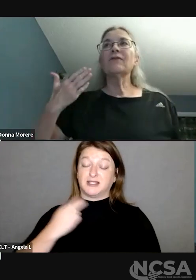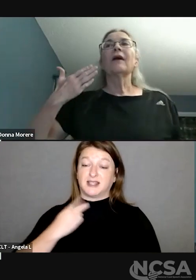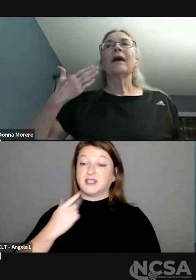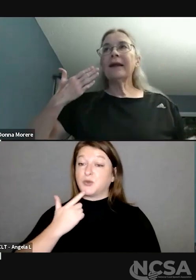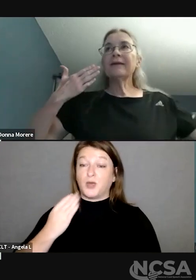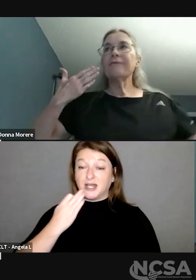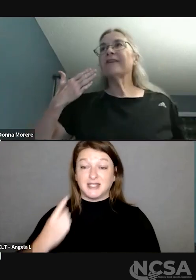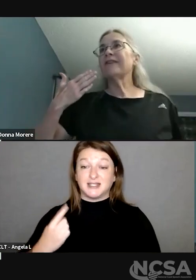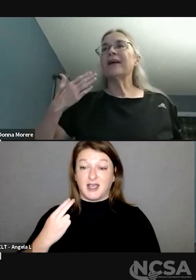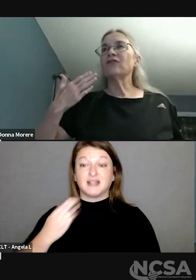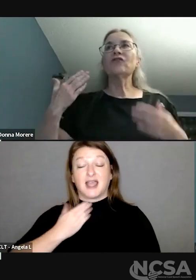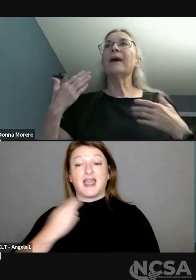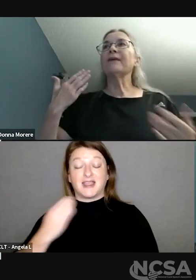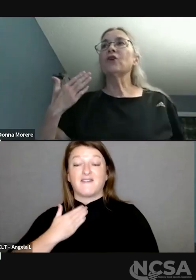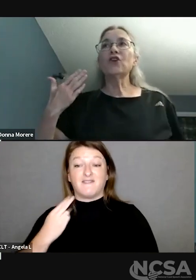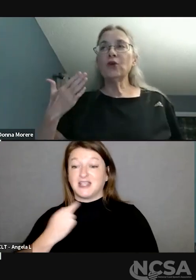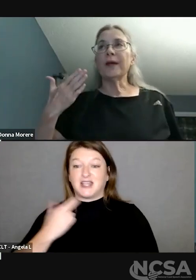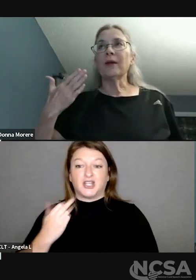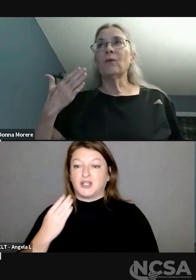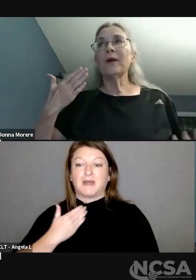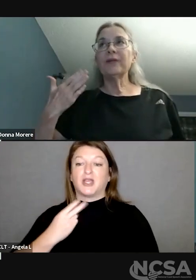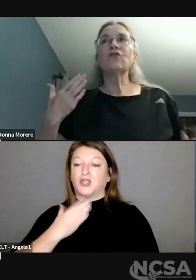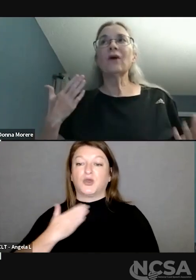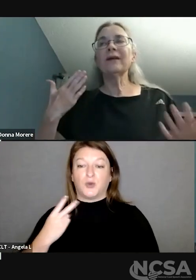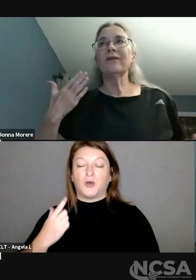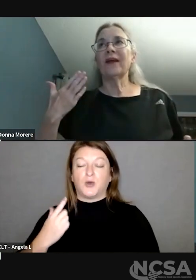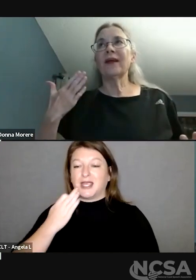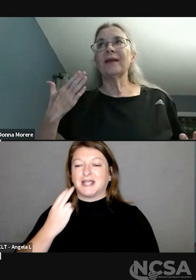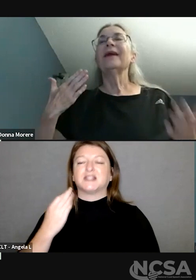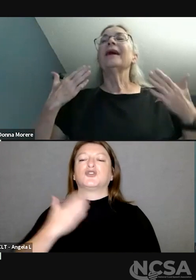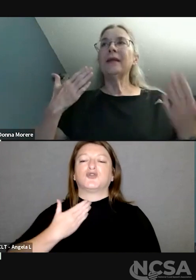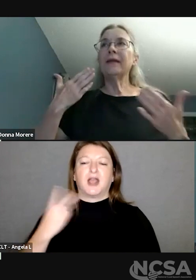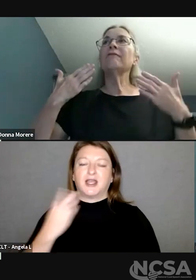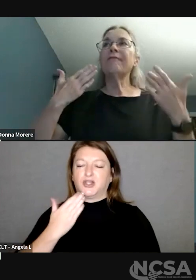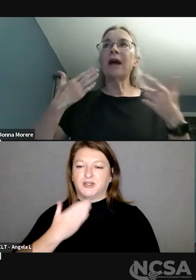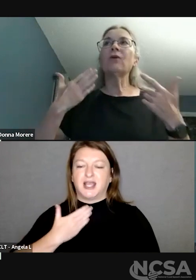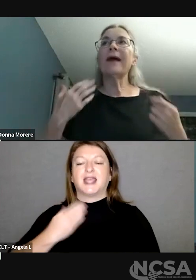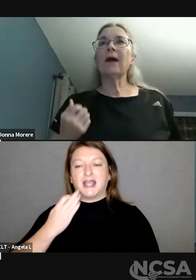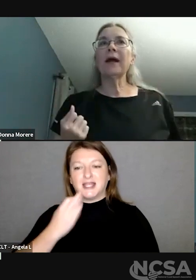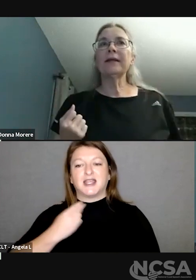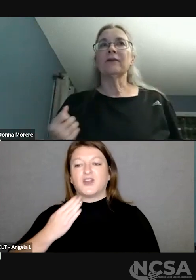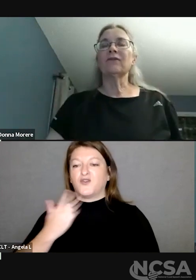I can fix that just by cueing what he's trying to say, and he can follow that guidance